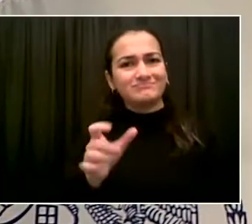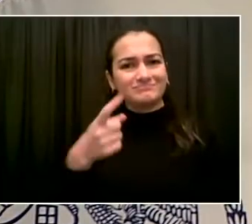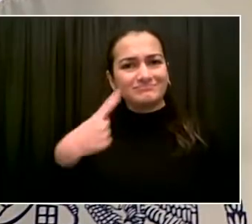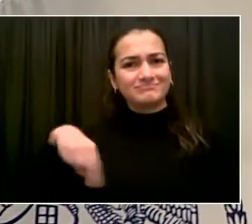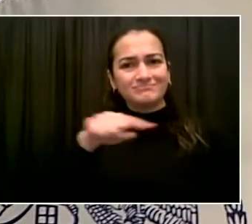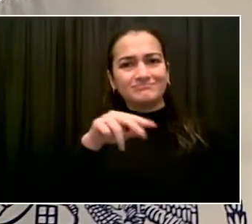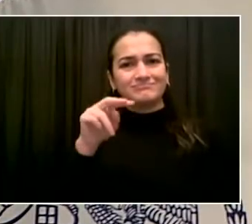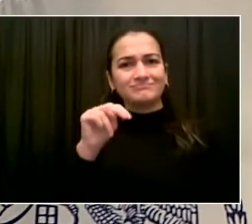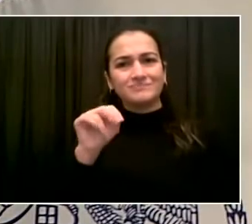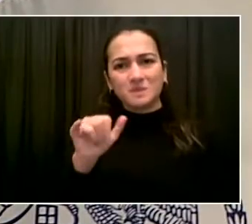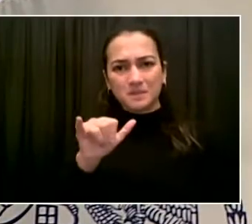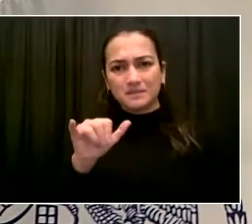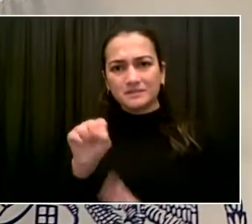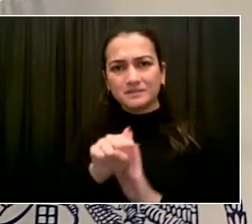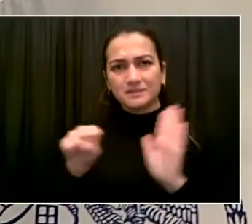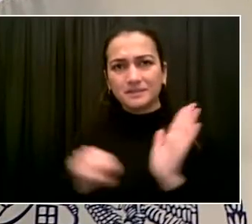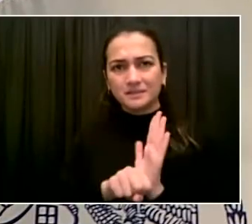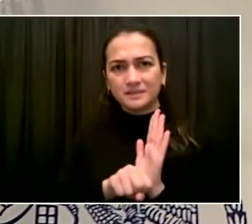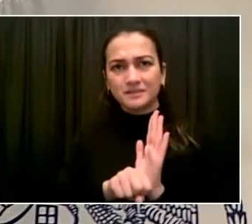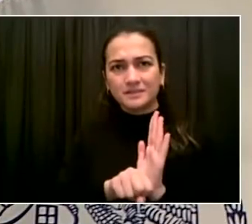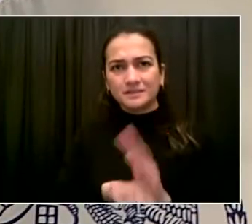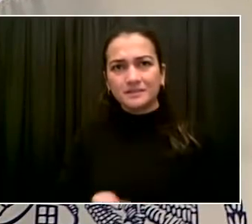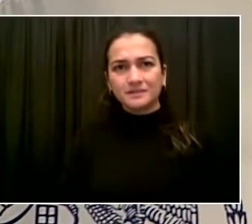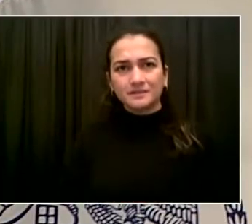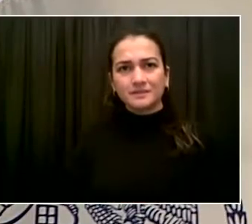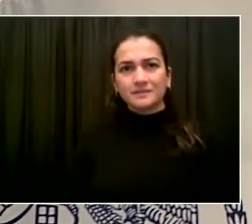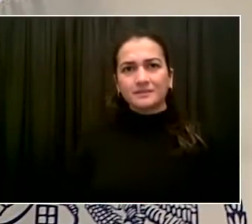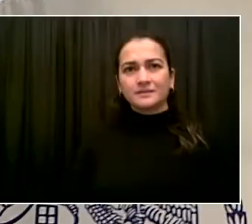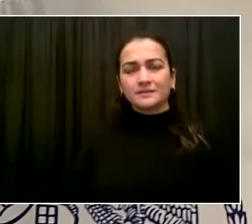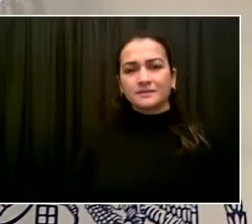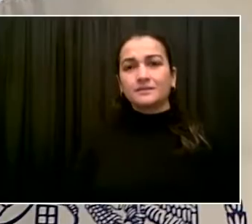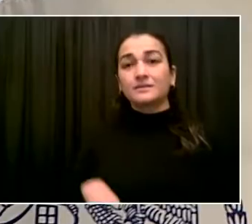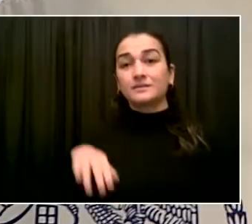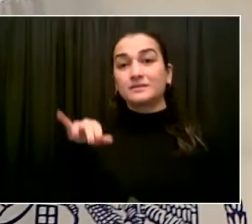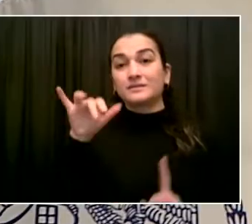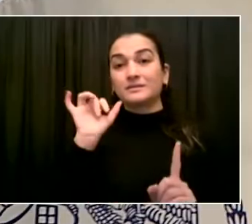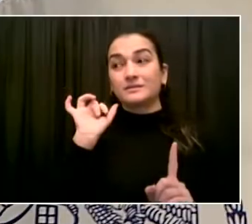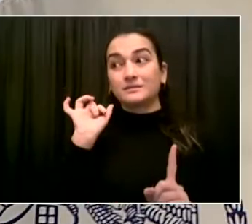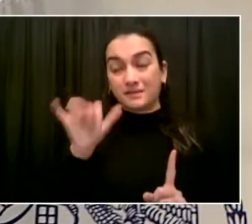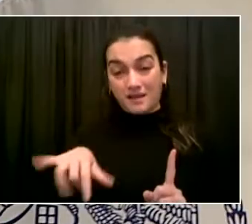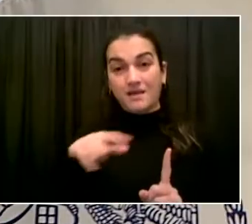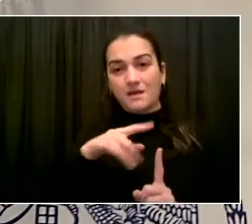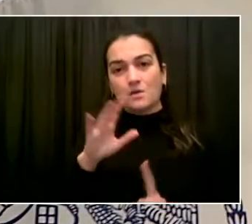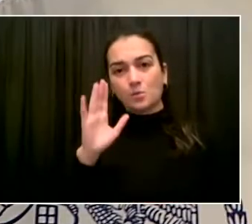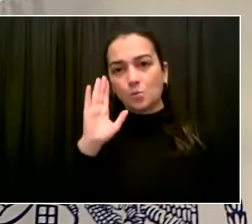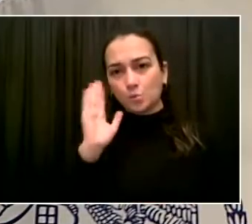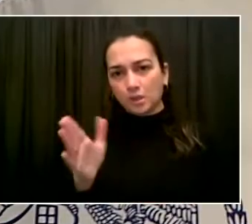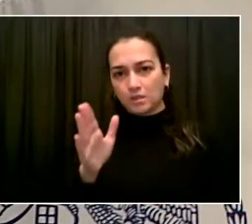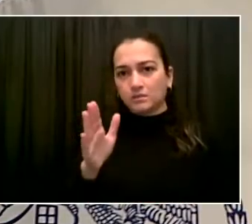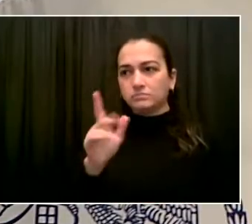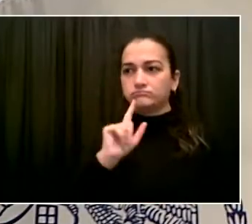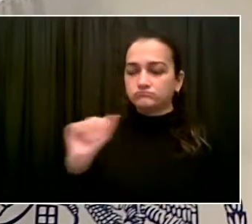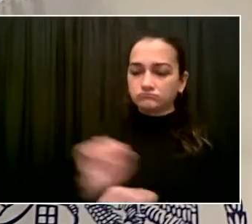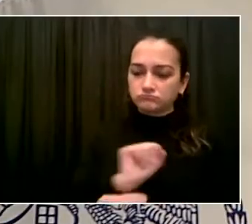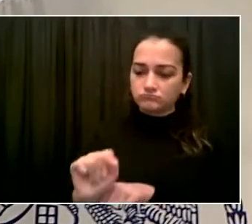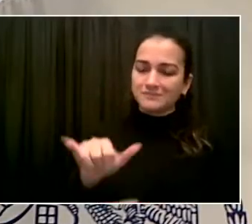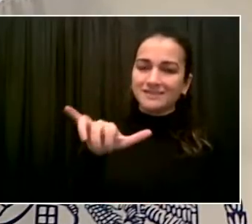KEY, NOLAN.